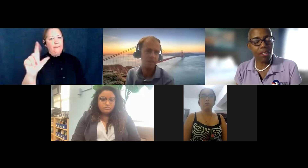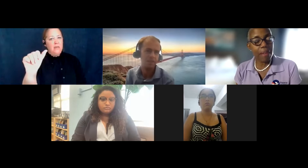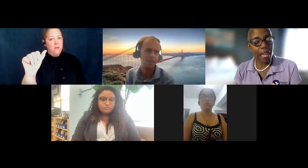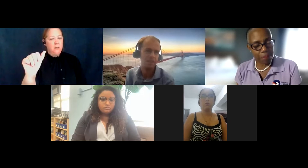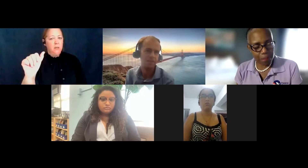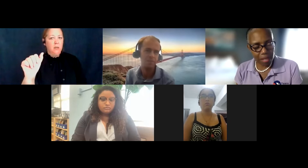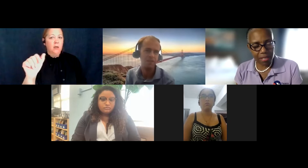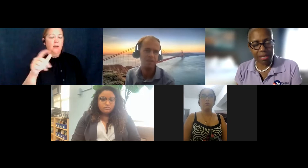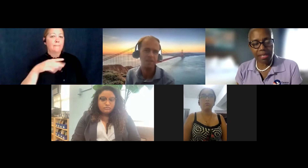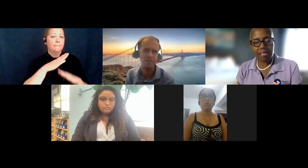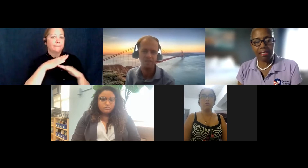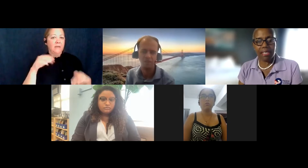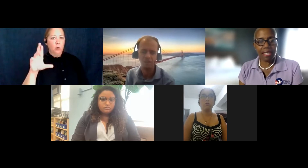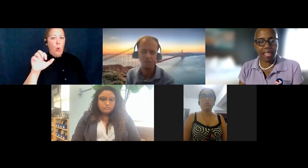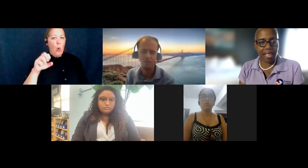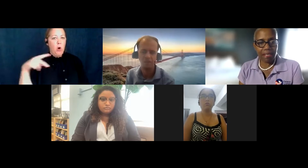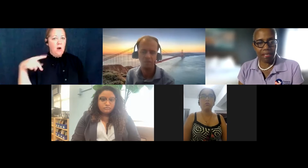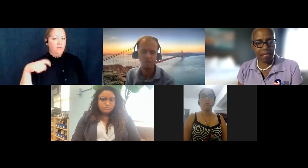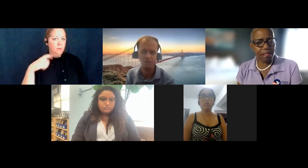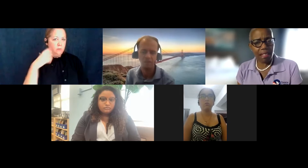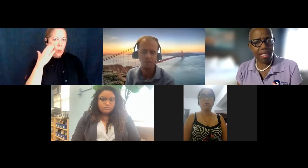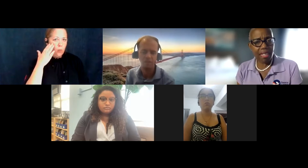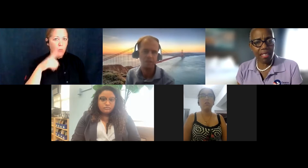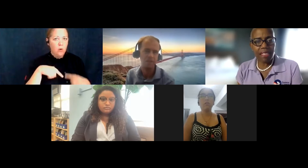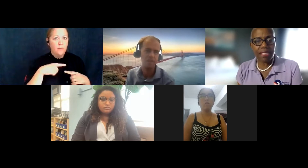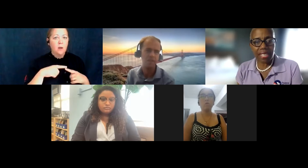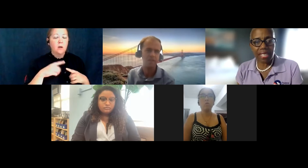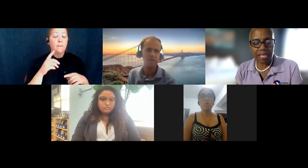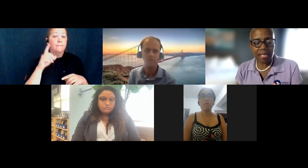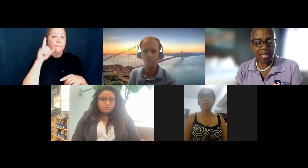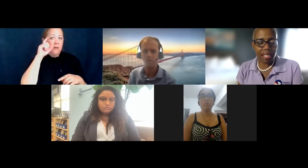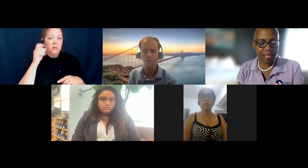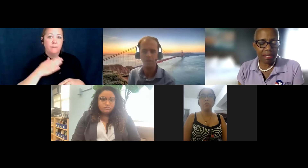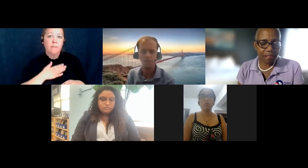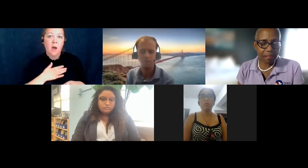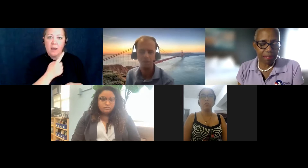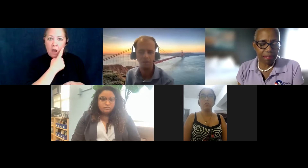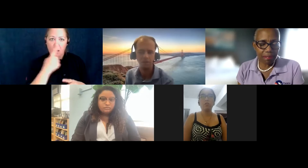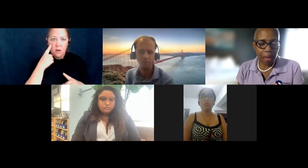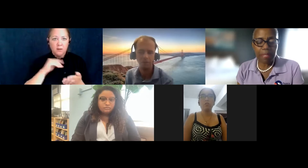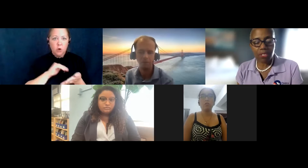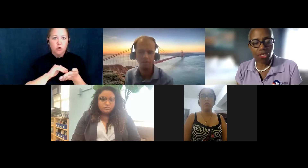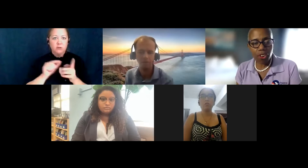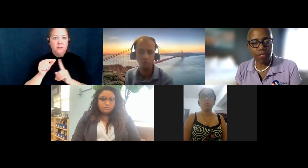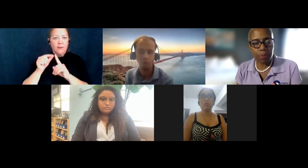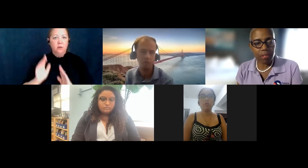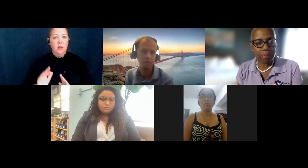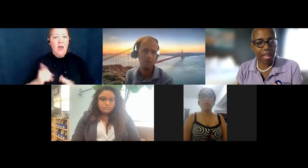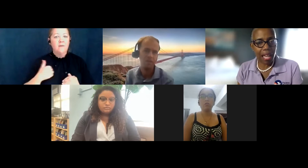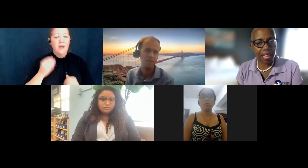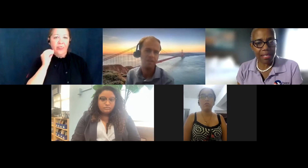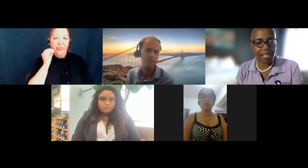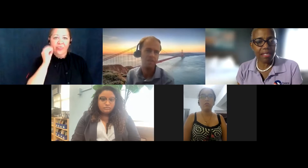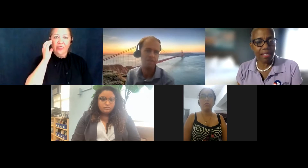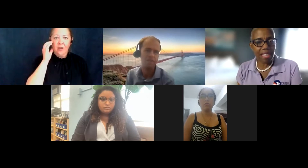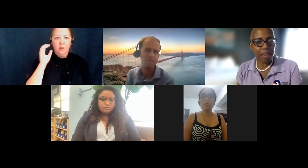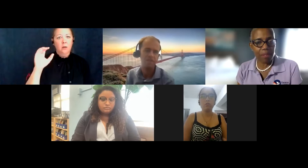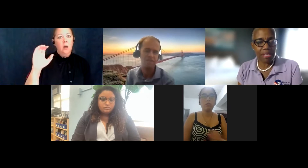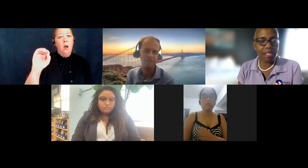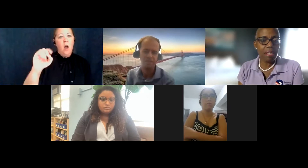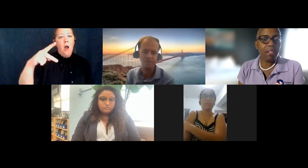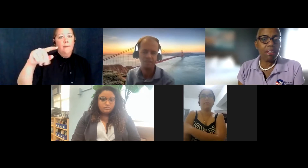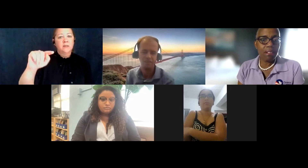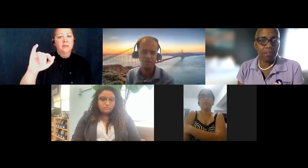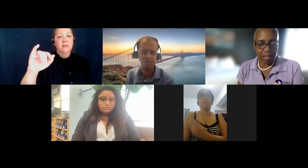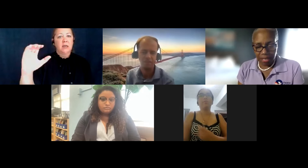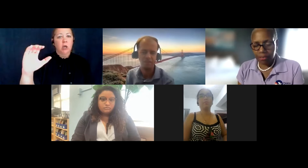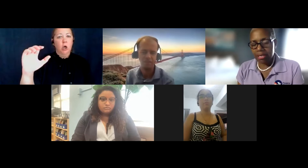my ophthalmologist said I had a thickened optic nerve in one of my eyes, that was another reason